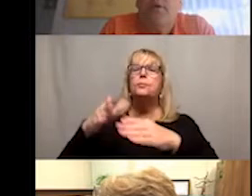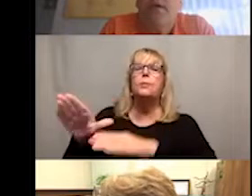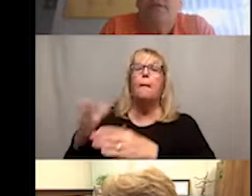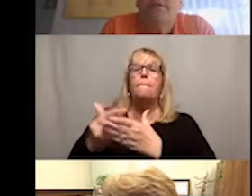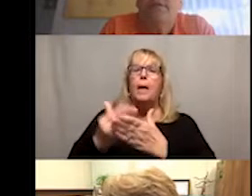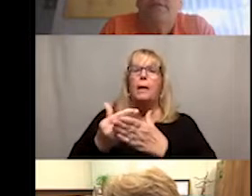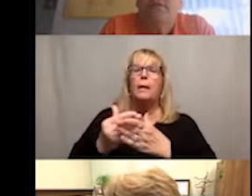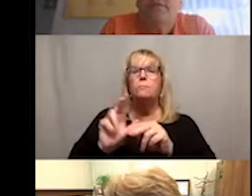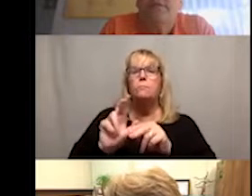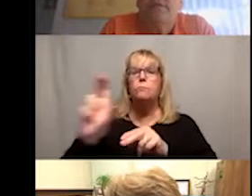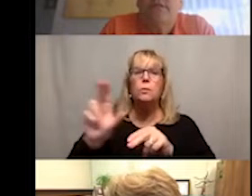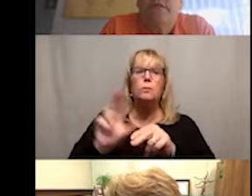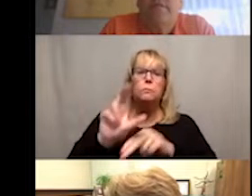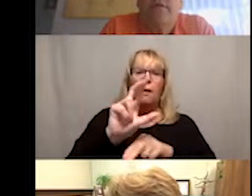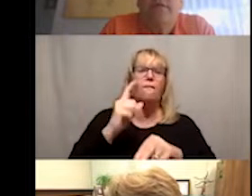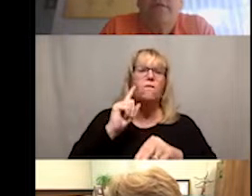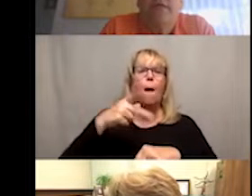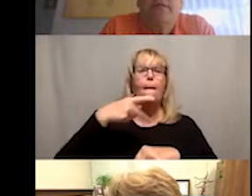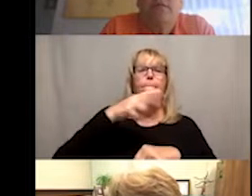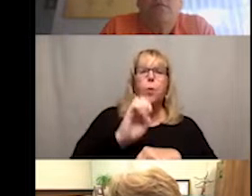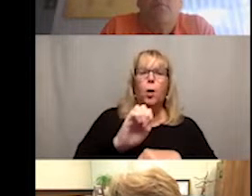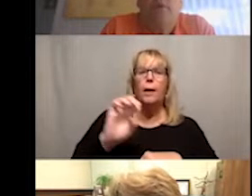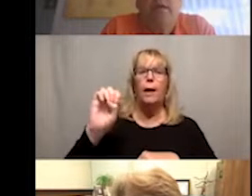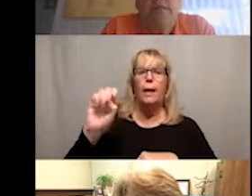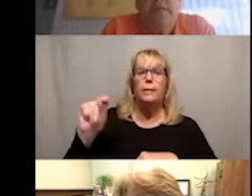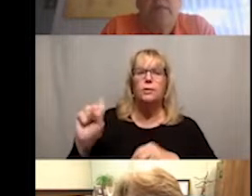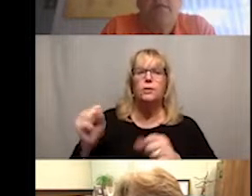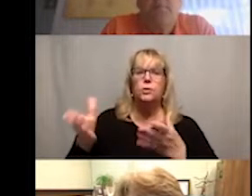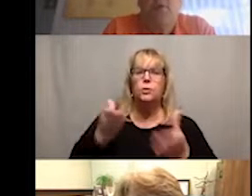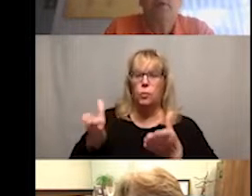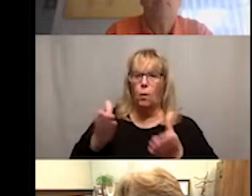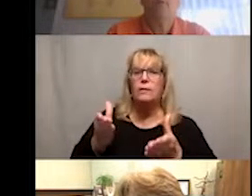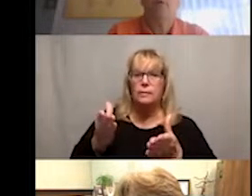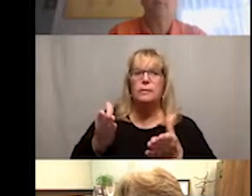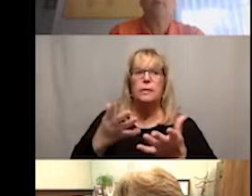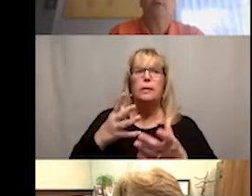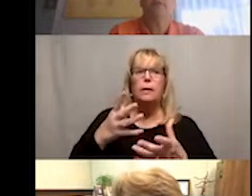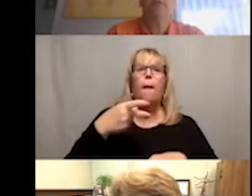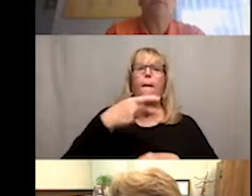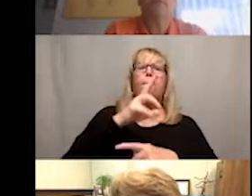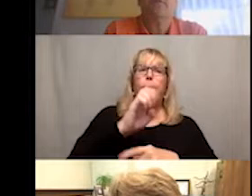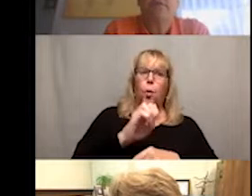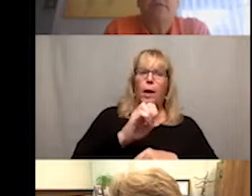pre-ETS services in the various states so pre-ETS again as pre-employment transition services